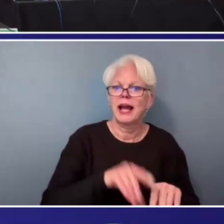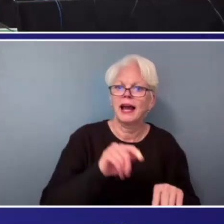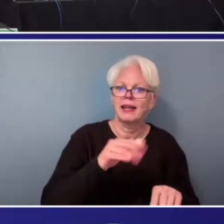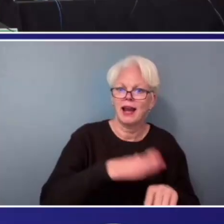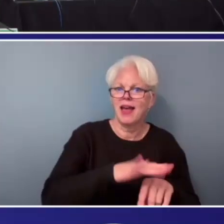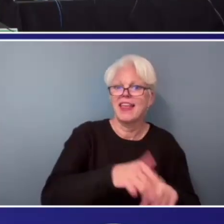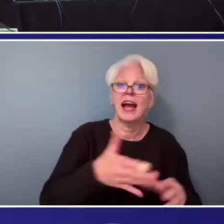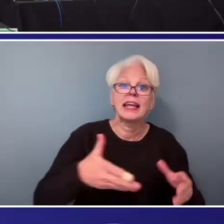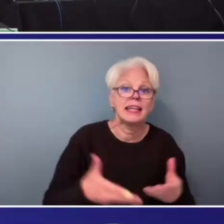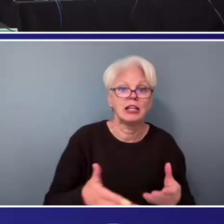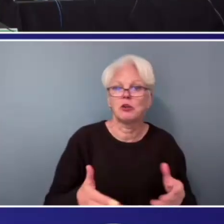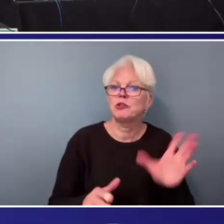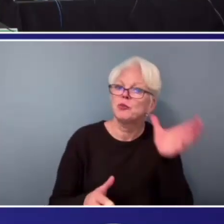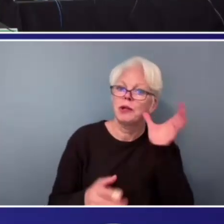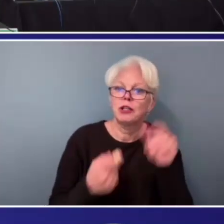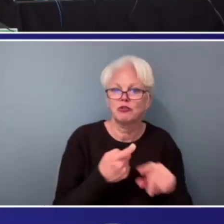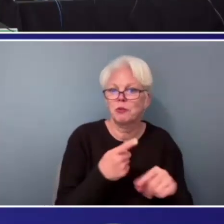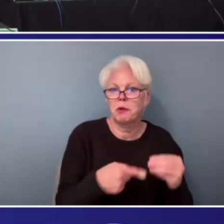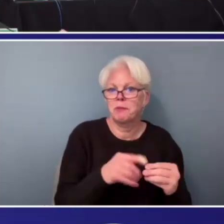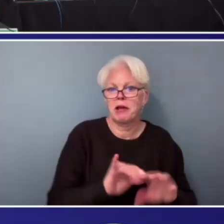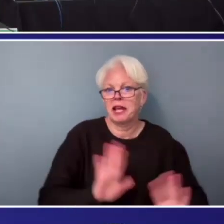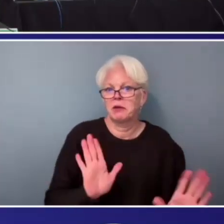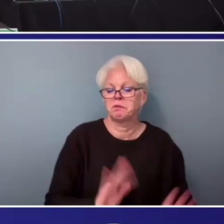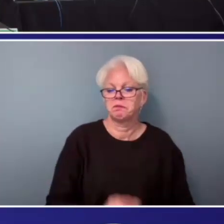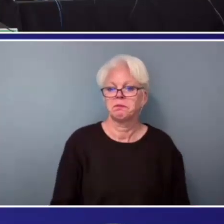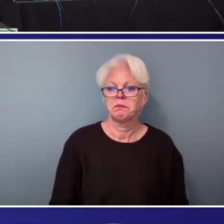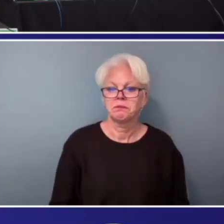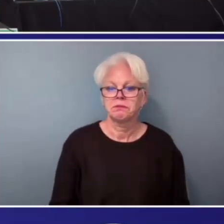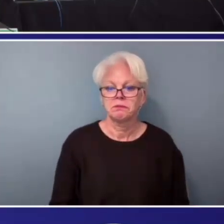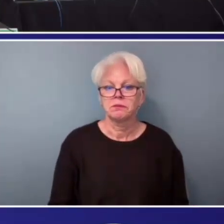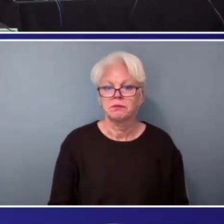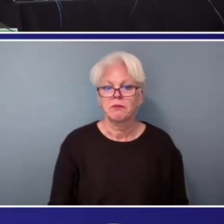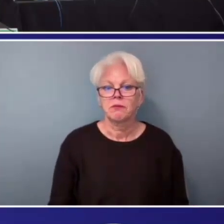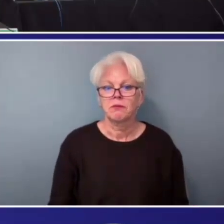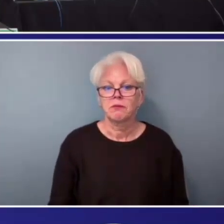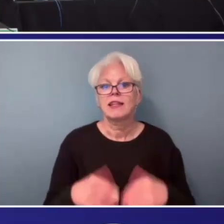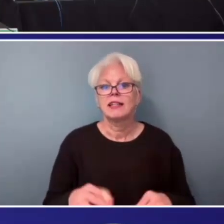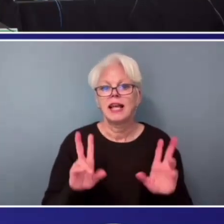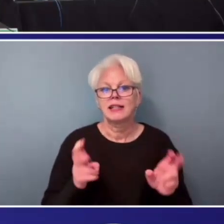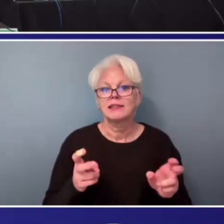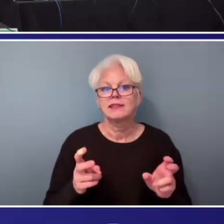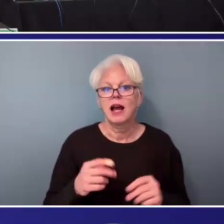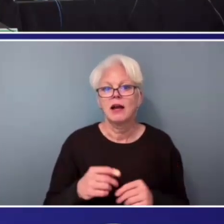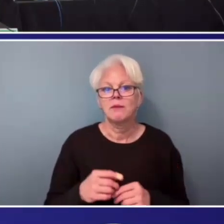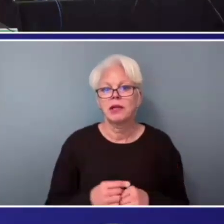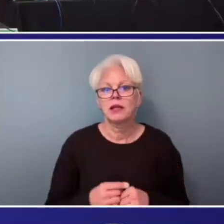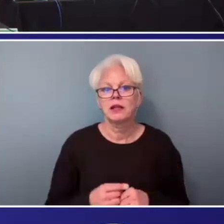Yeah. And so. Well, maybe this, this next topic will take a little bit of the discussion away from